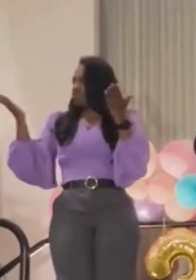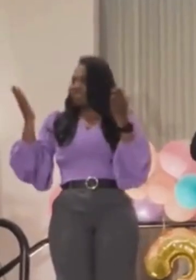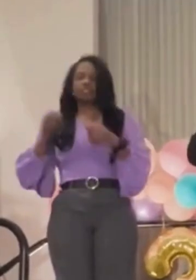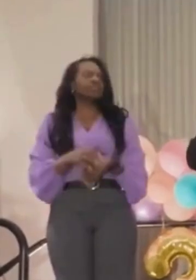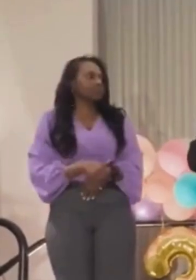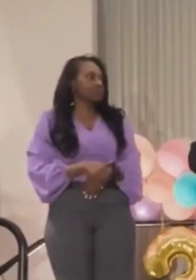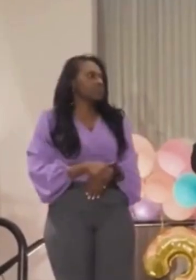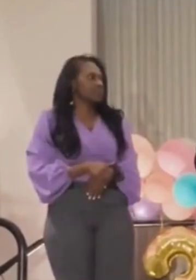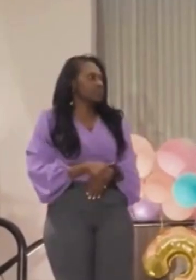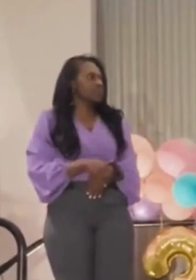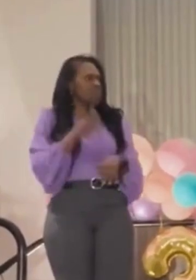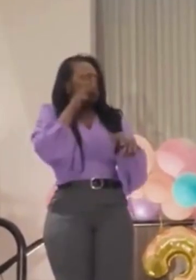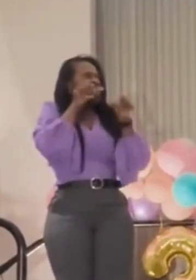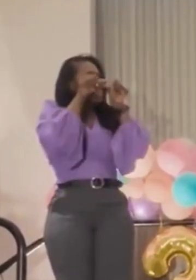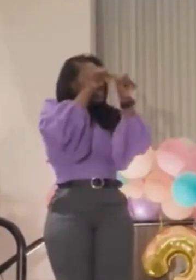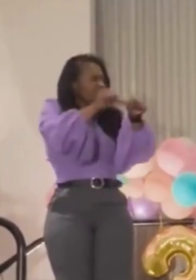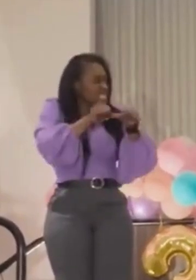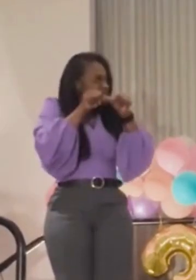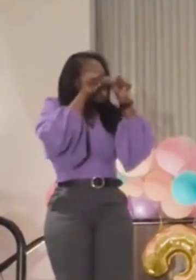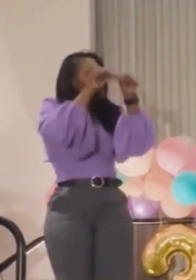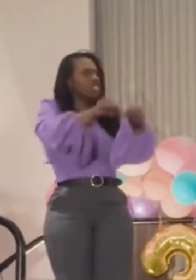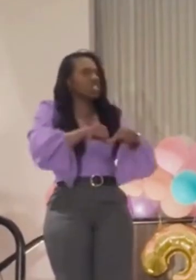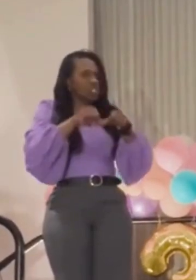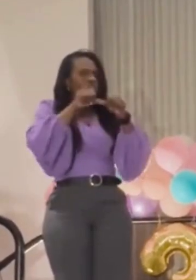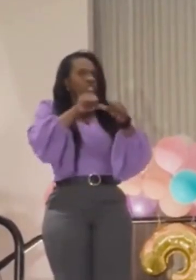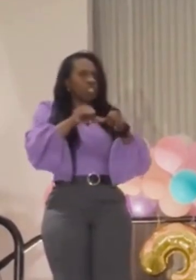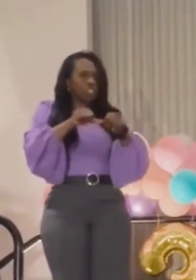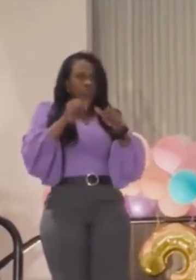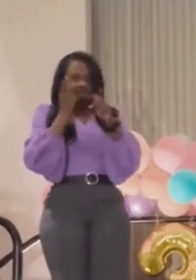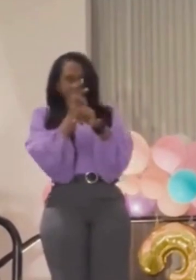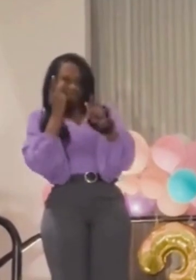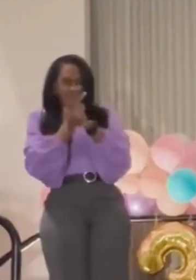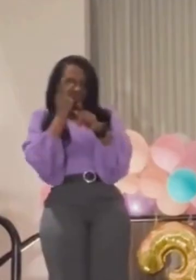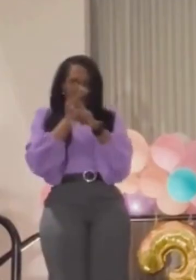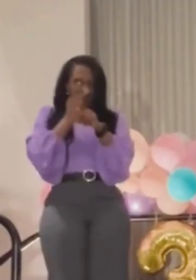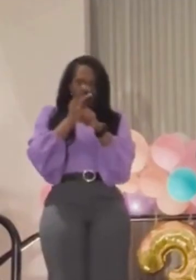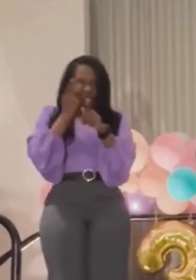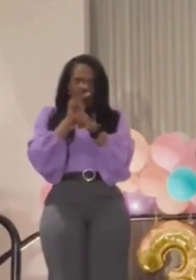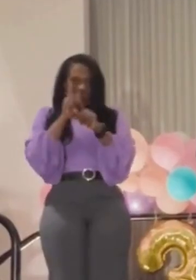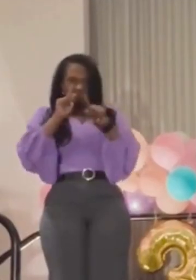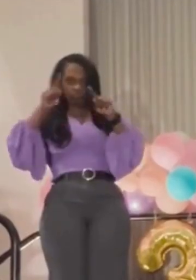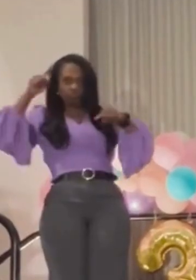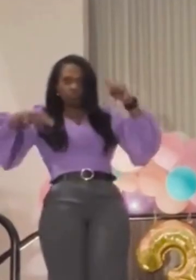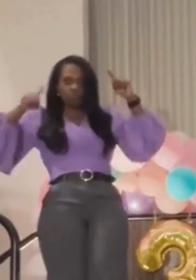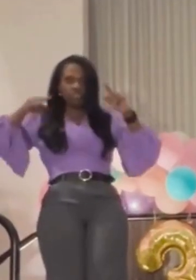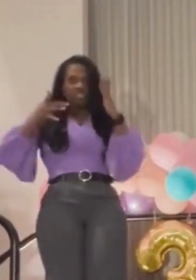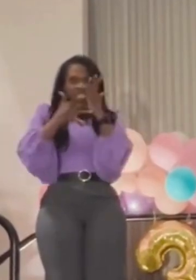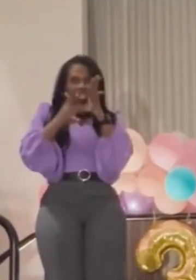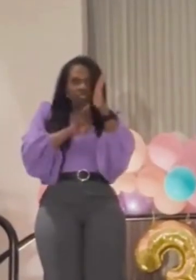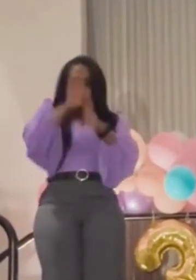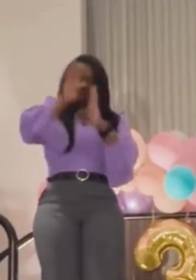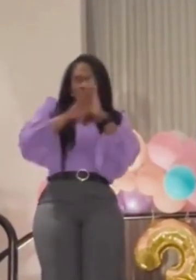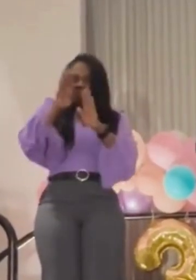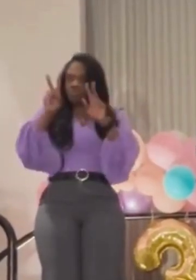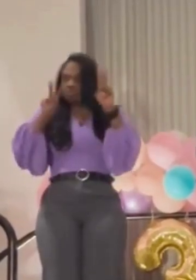And we are going to continue to leverage the different technology that develops over the next